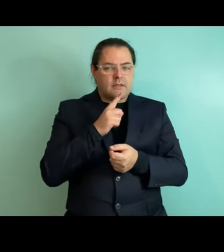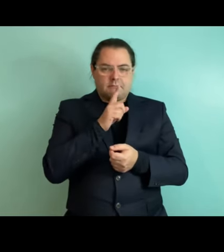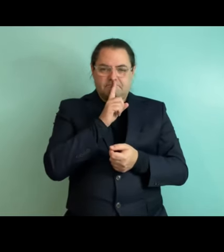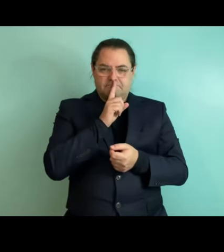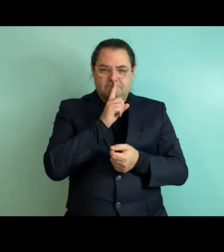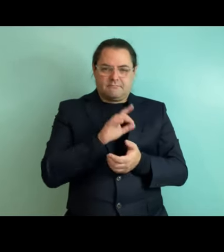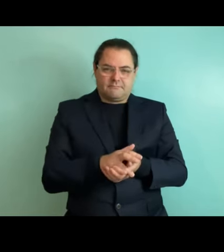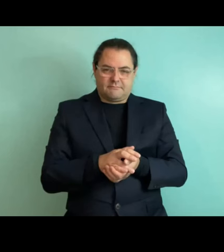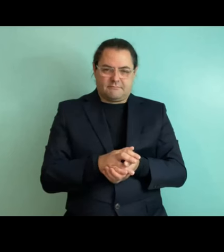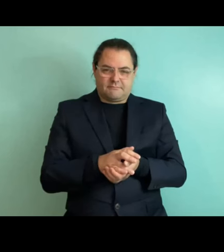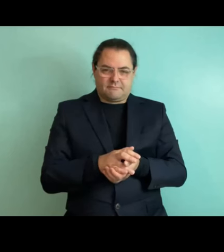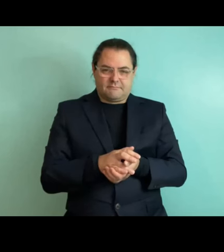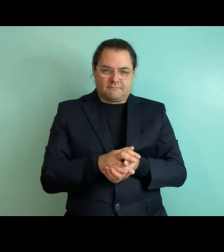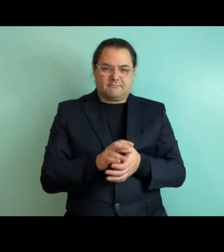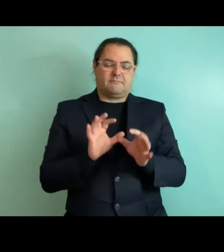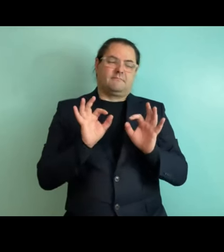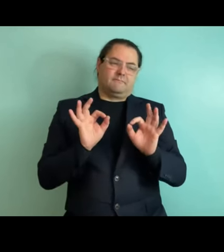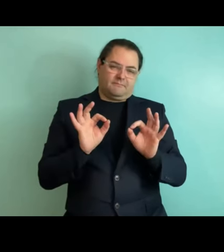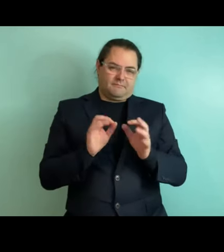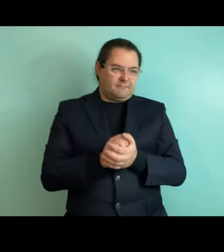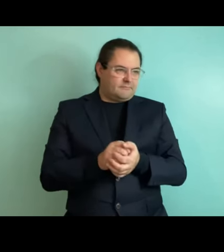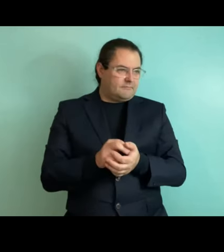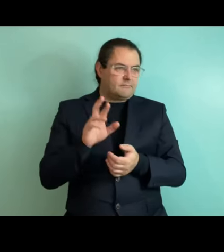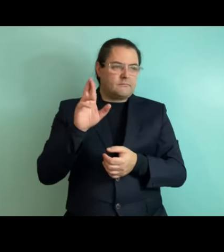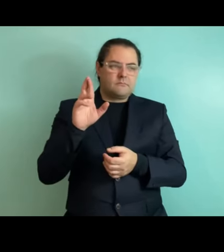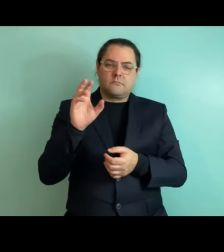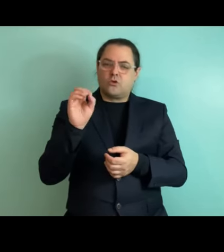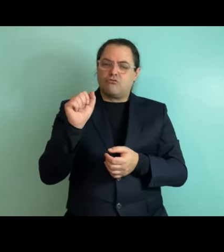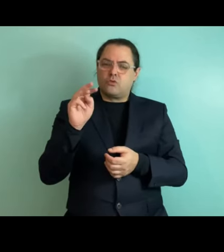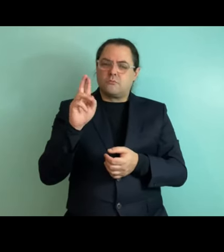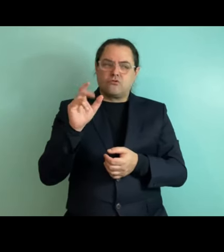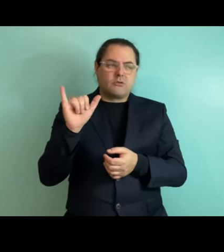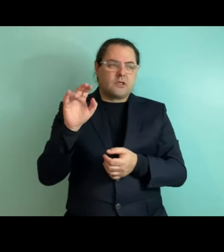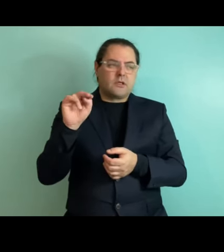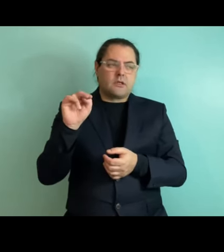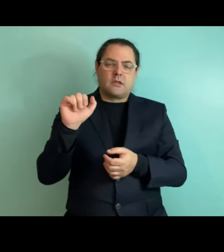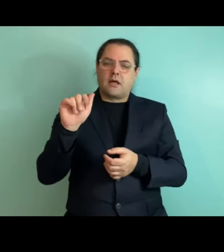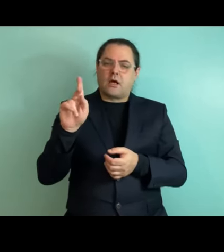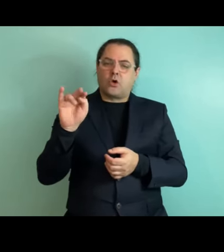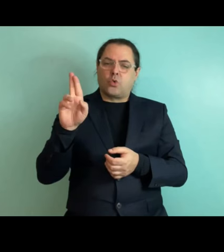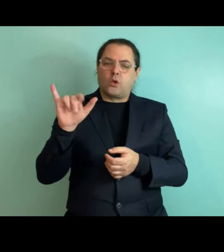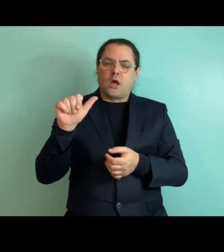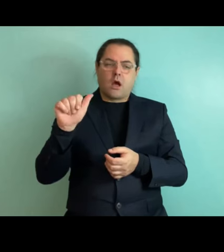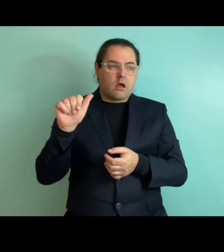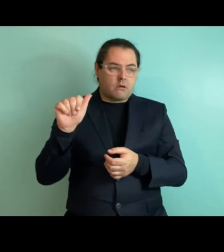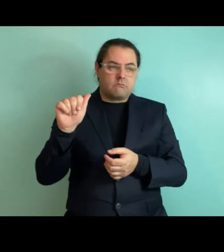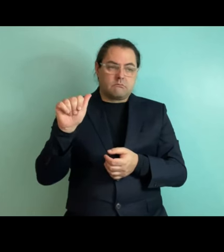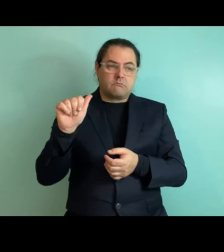11:19:20 The conclusion 11:19:23 in Q Thank you madam moderator, my